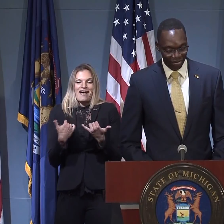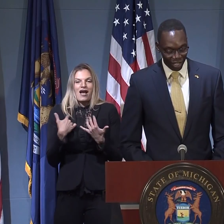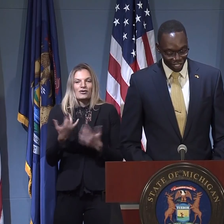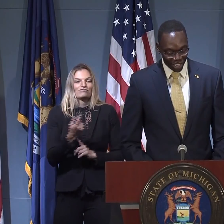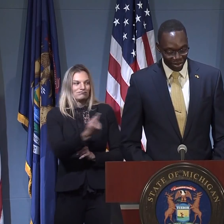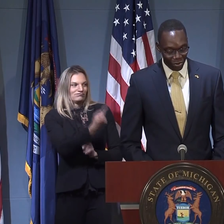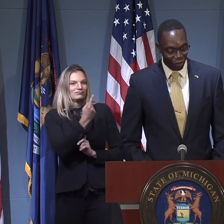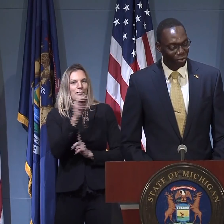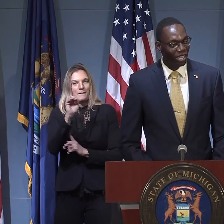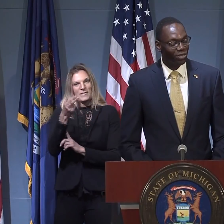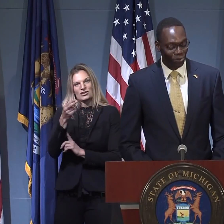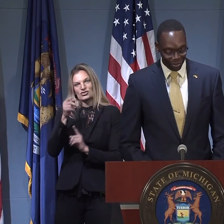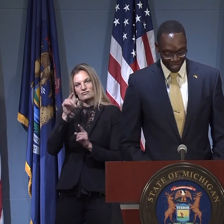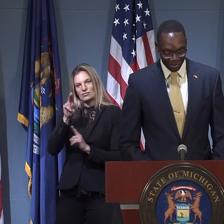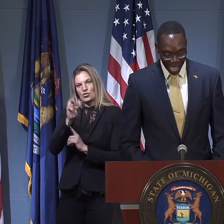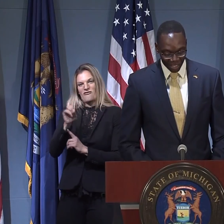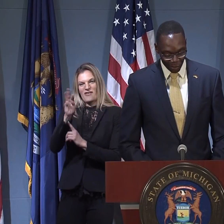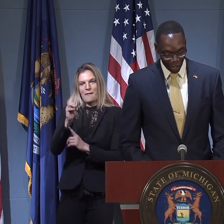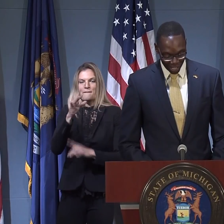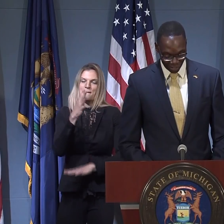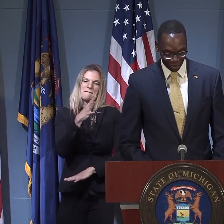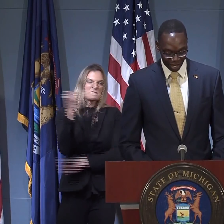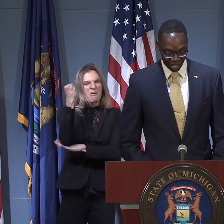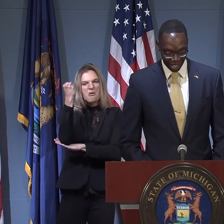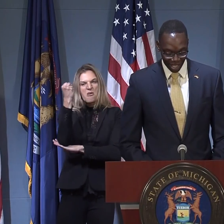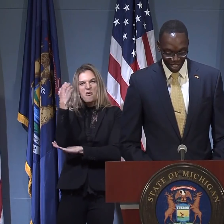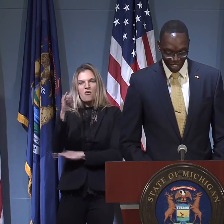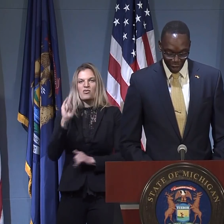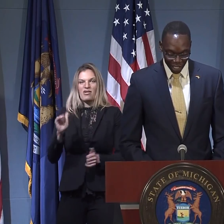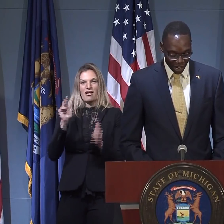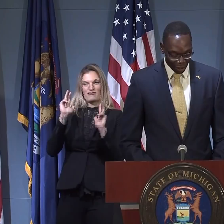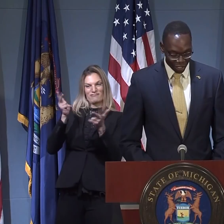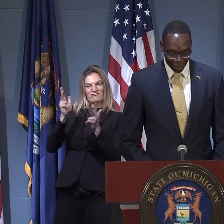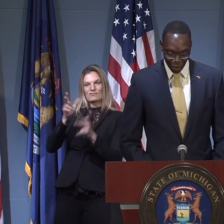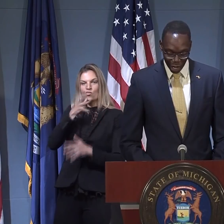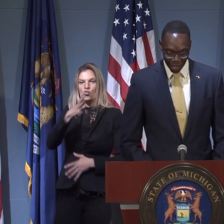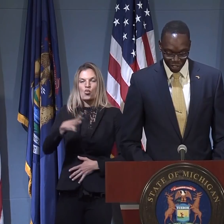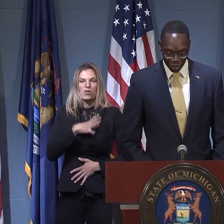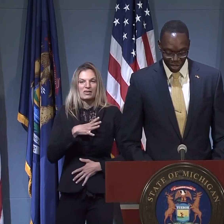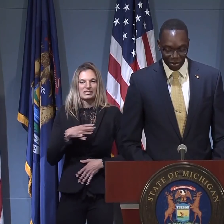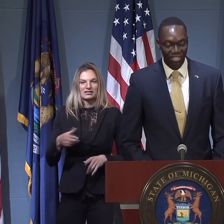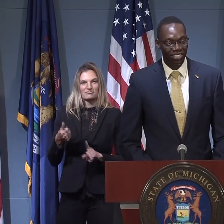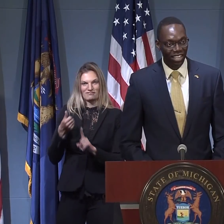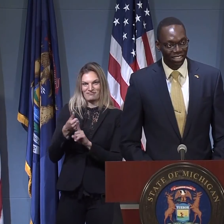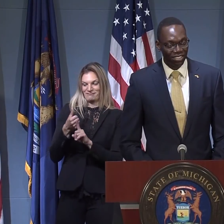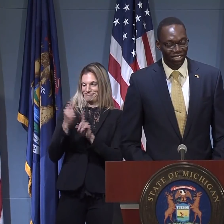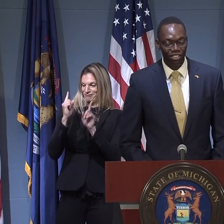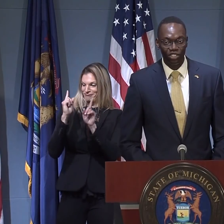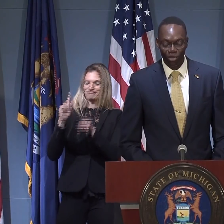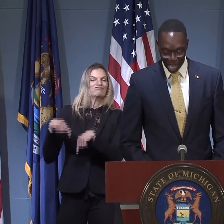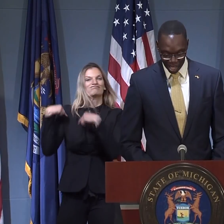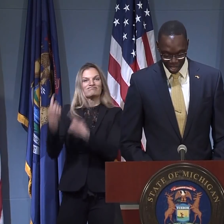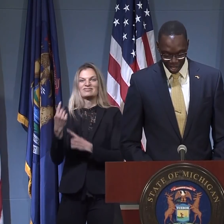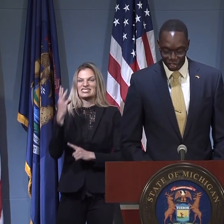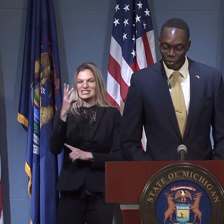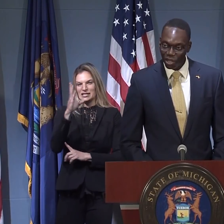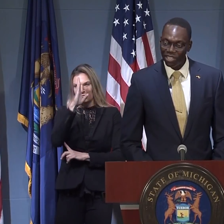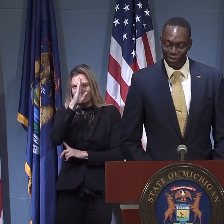AND NOW, GAIN, I WANT TO BRING TO THE PODIUM, THE WINNINGEST